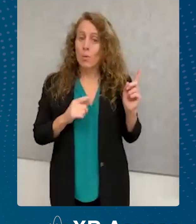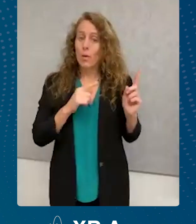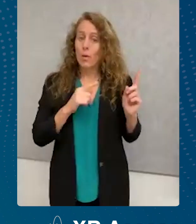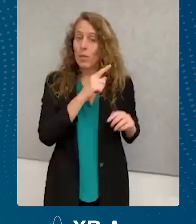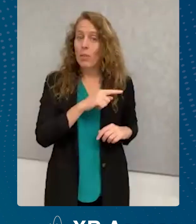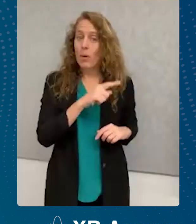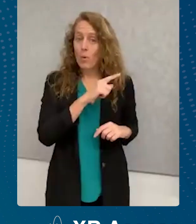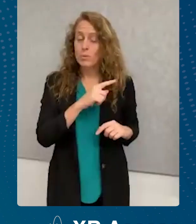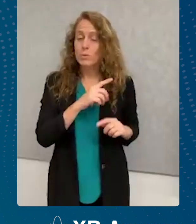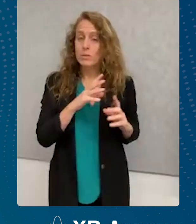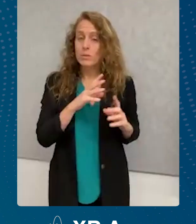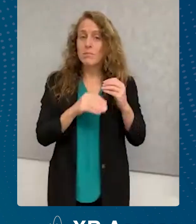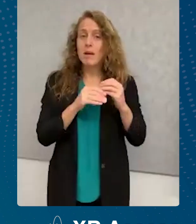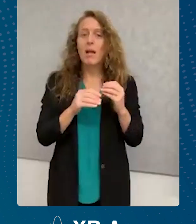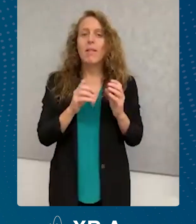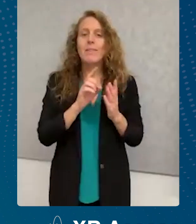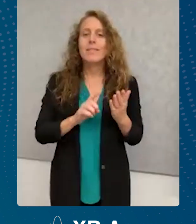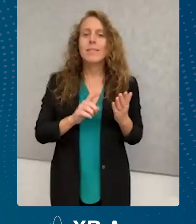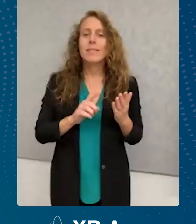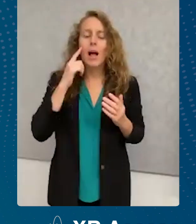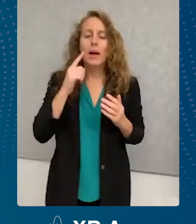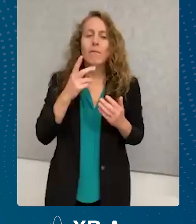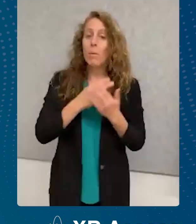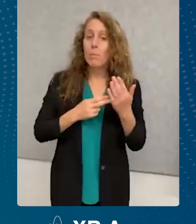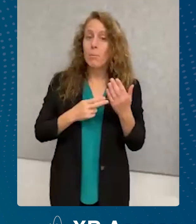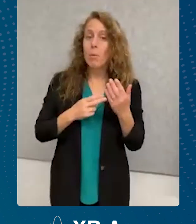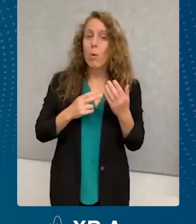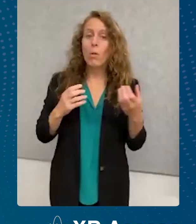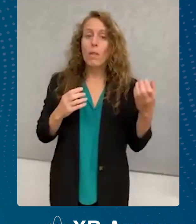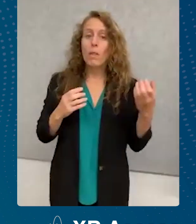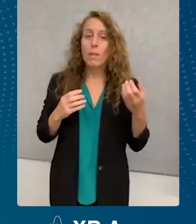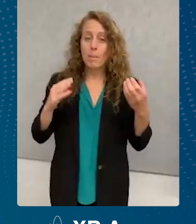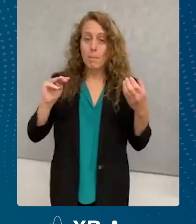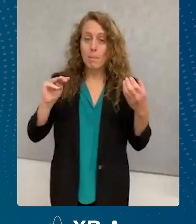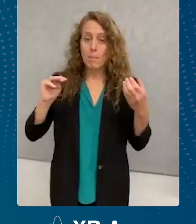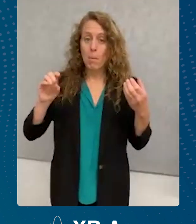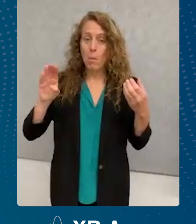They've designed both a desktop and a mobile-based version